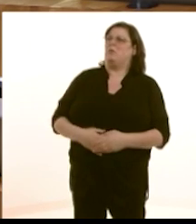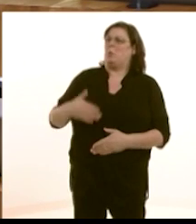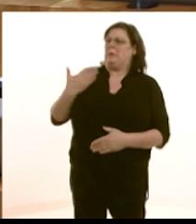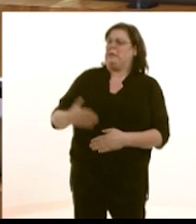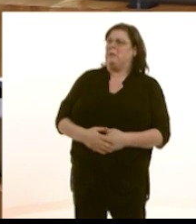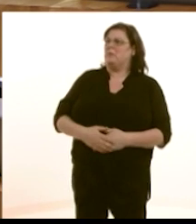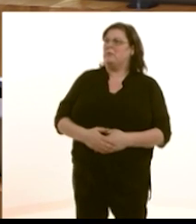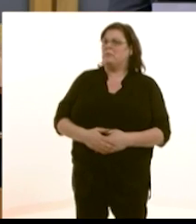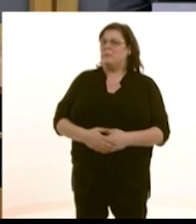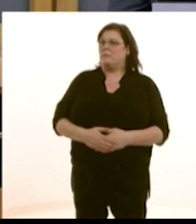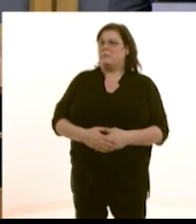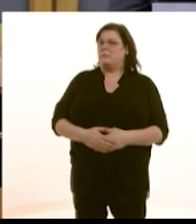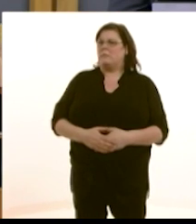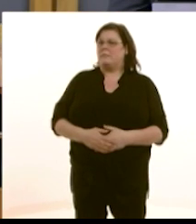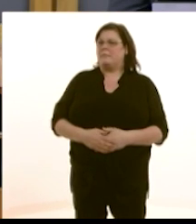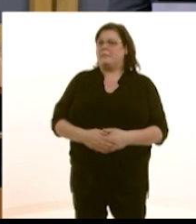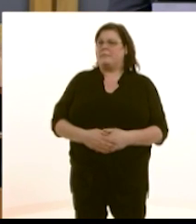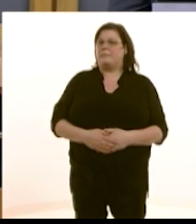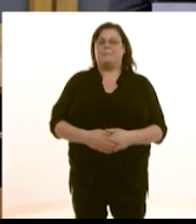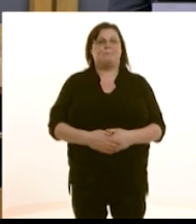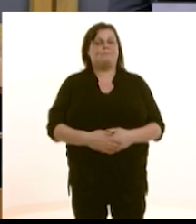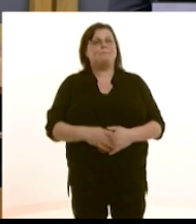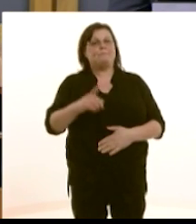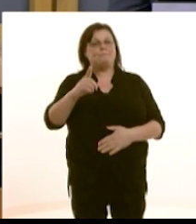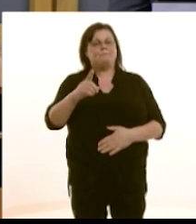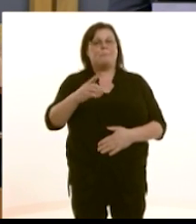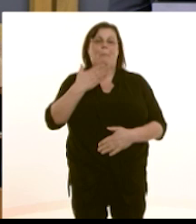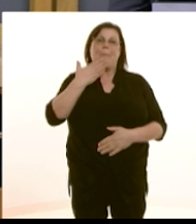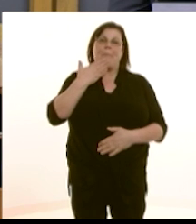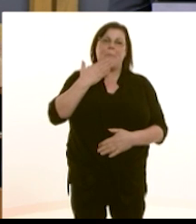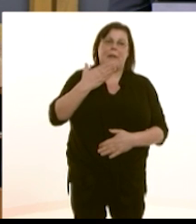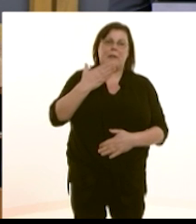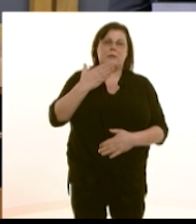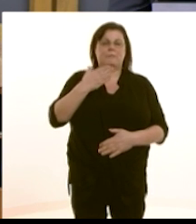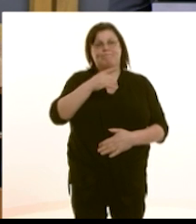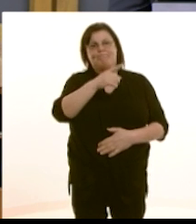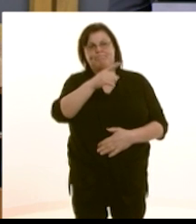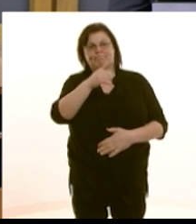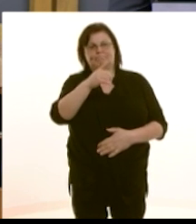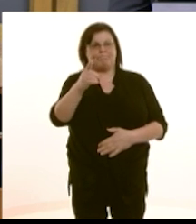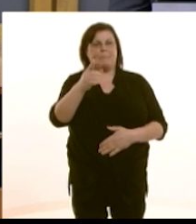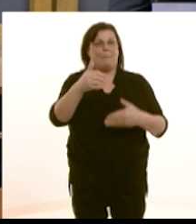Y Llywydd / The Presiding Officer: I would appreciate it if Members could let the Chair